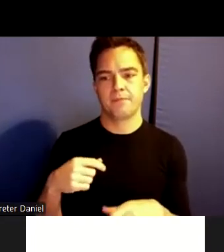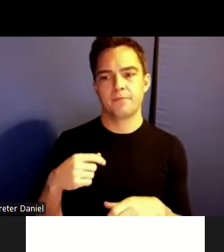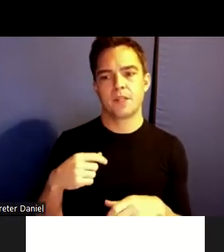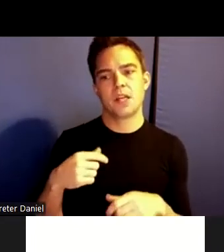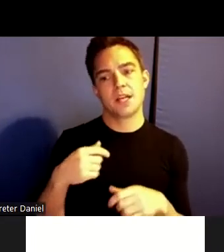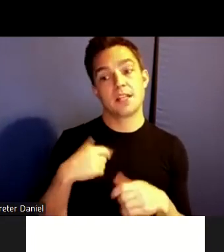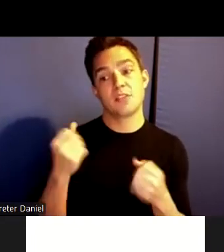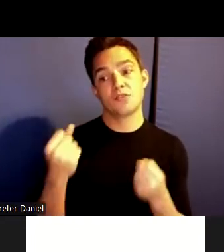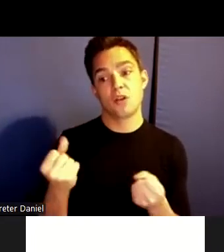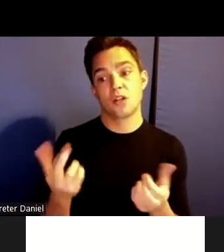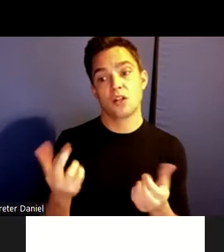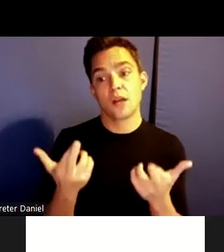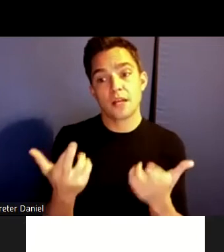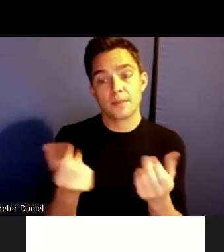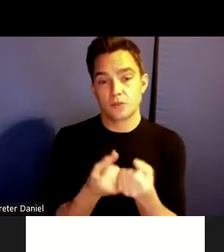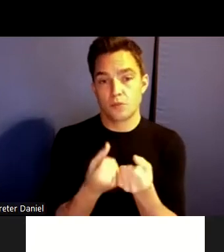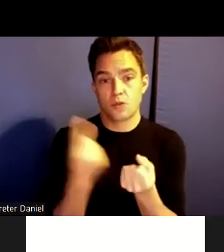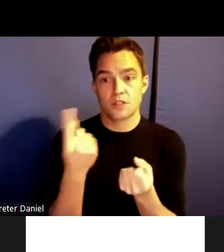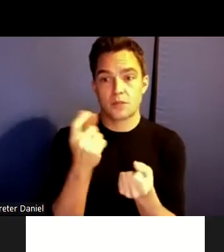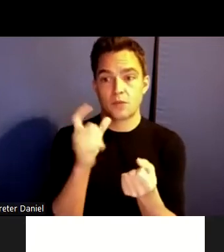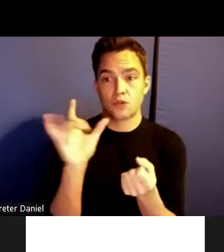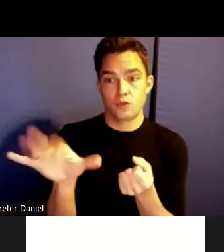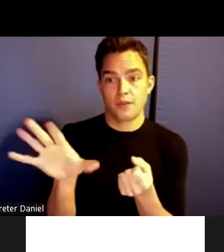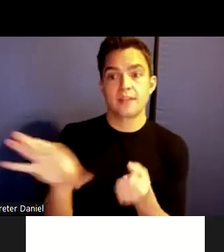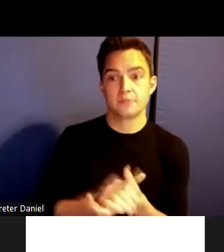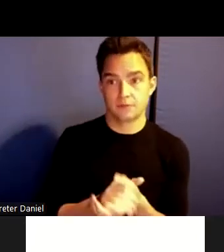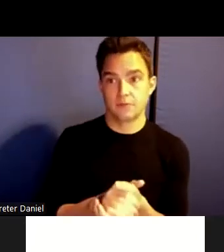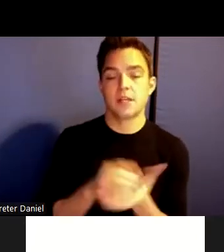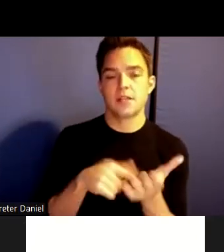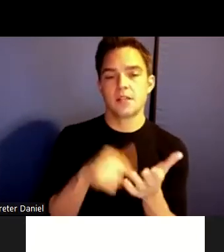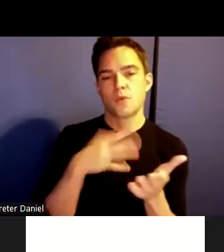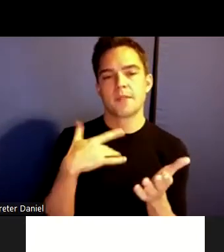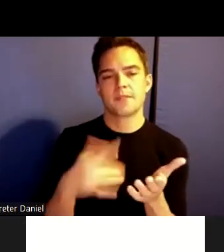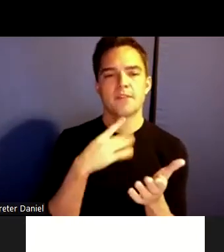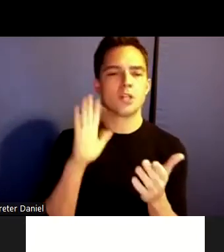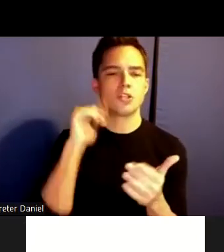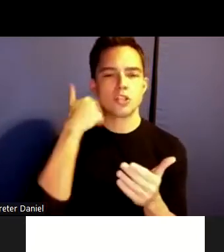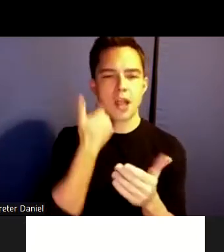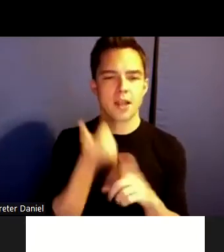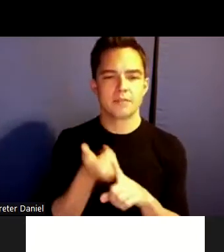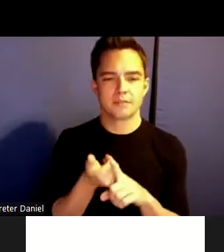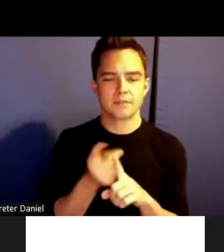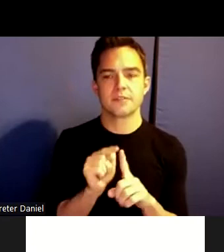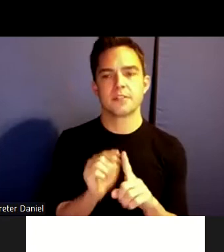recommend supporting someone to do this, this woman is typically very shy. And she would probably